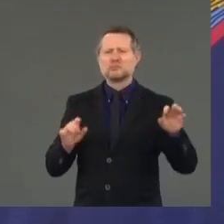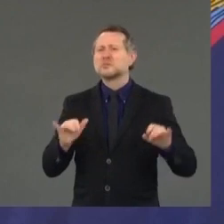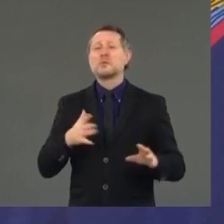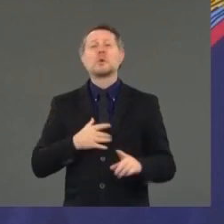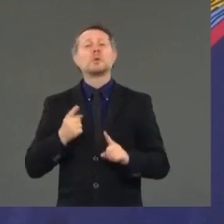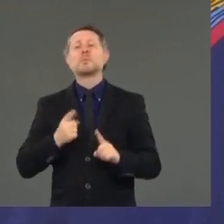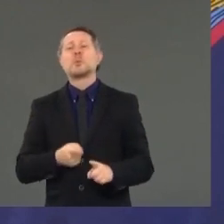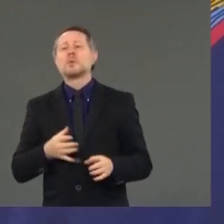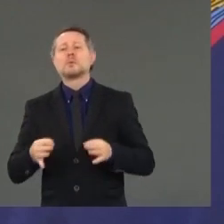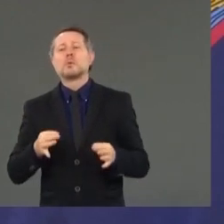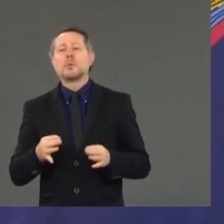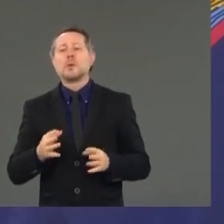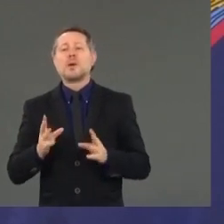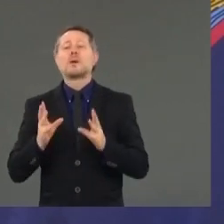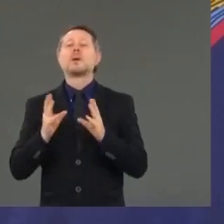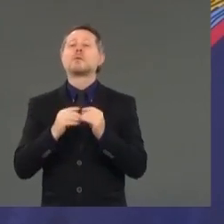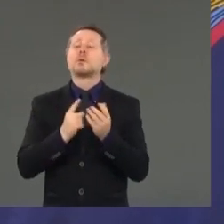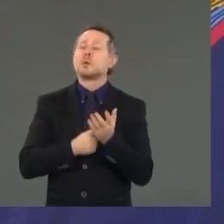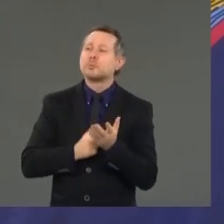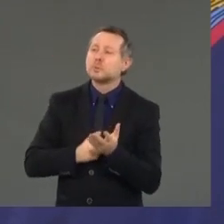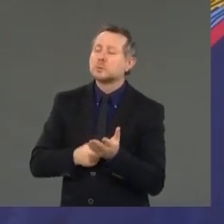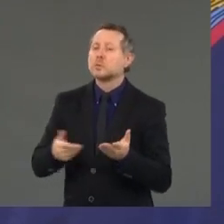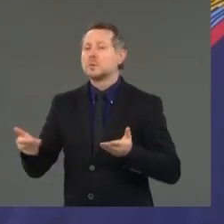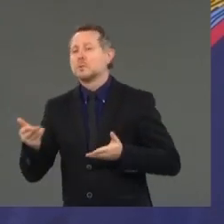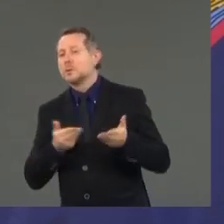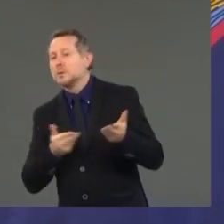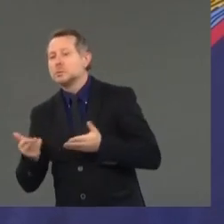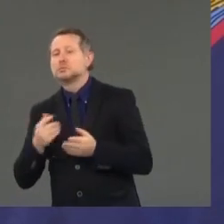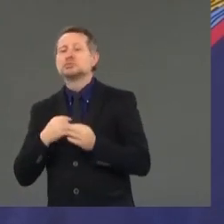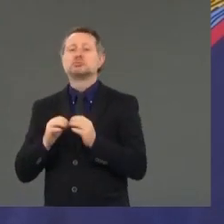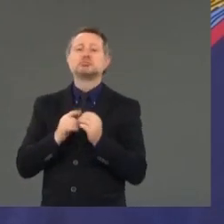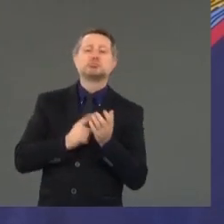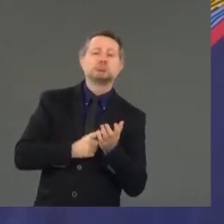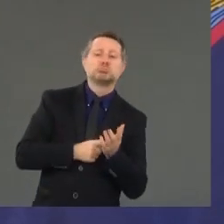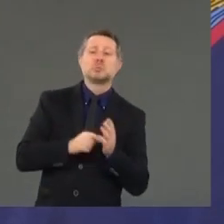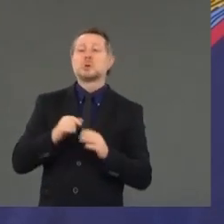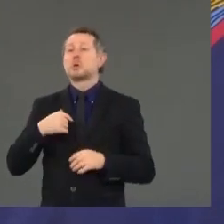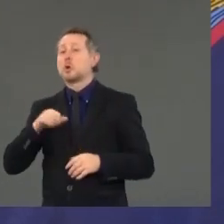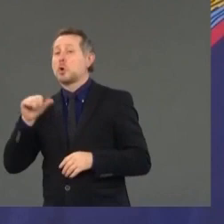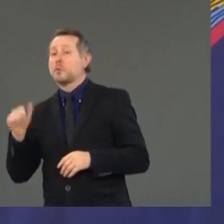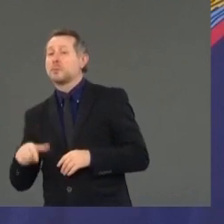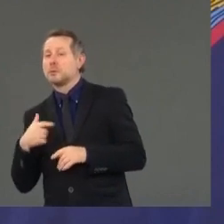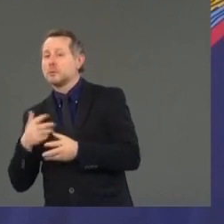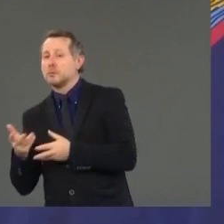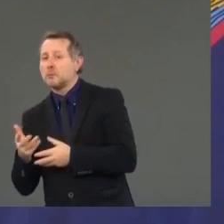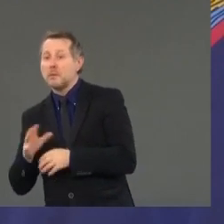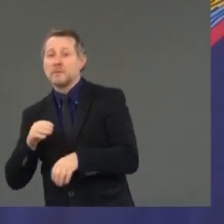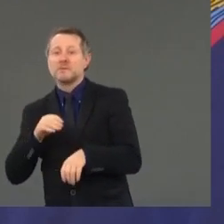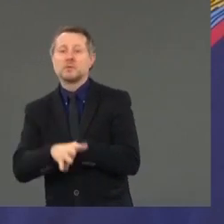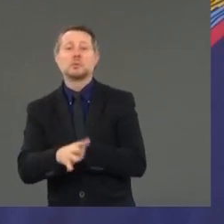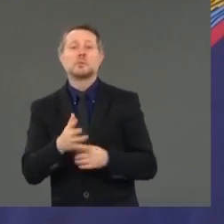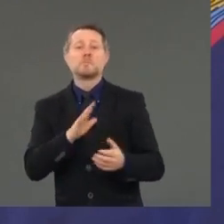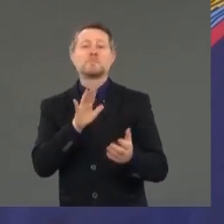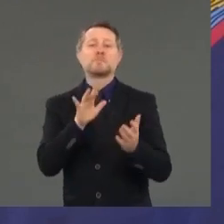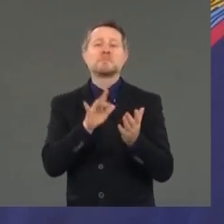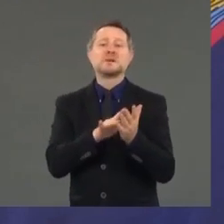SO IT'S NOT UNIFORMITY, IT'S